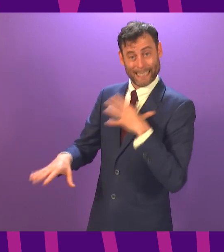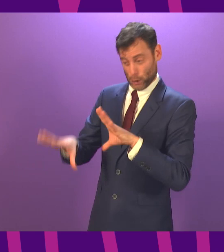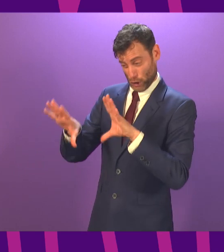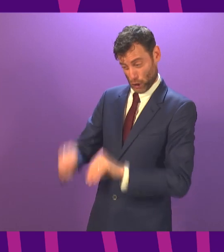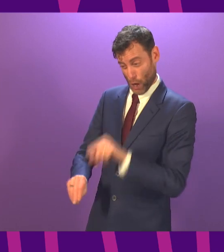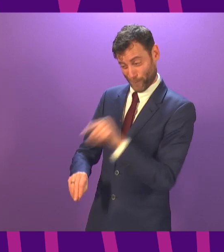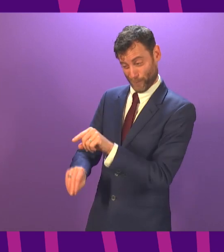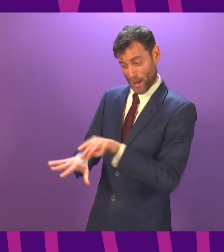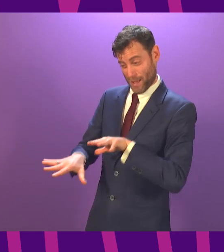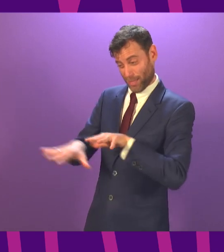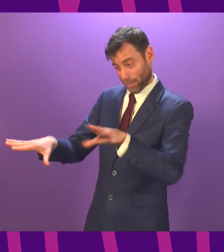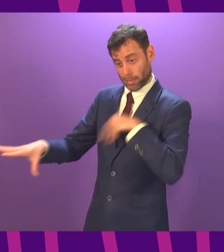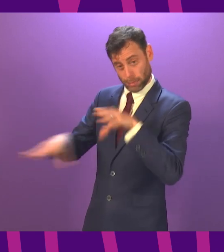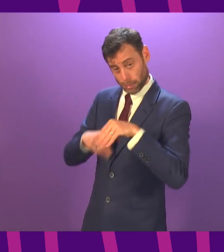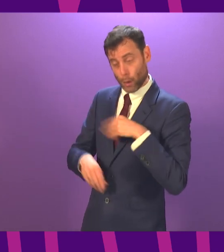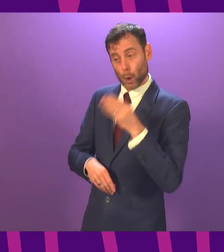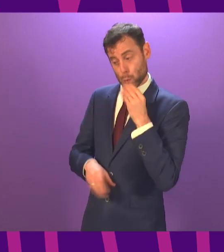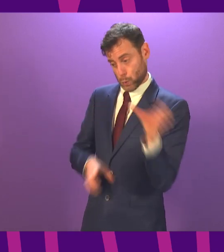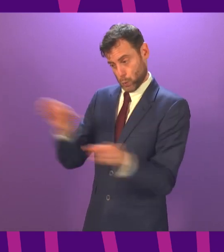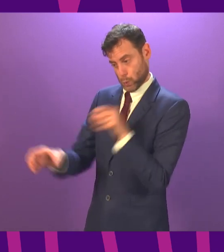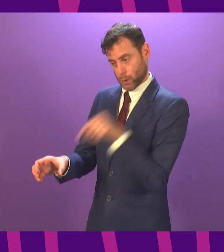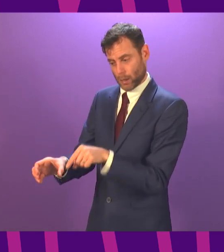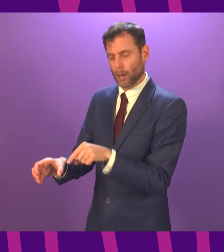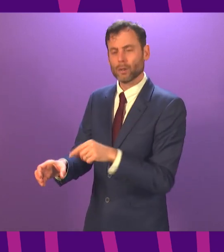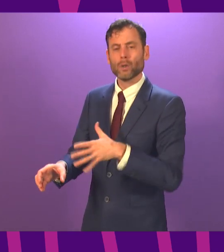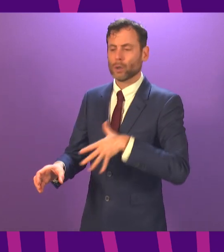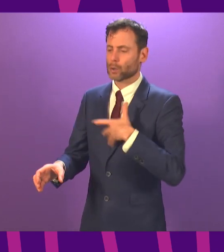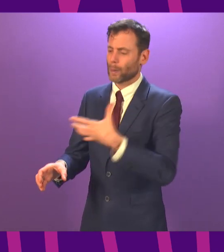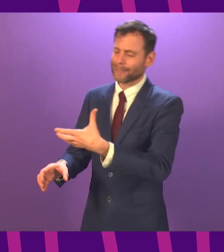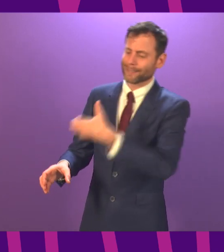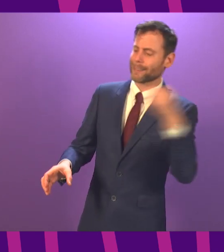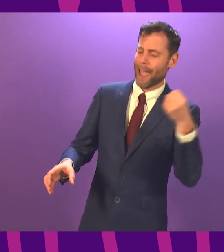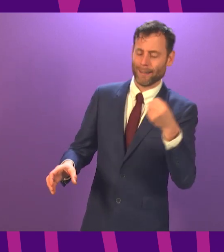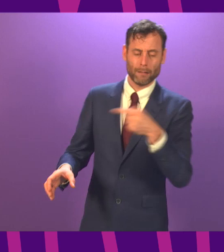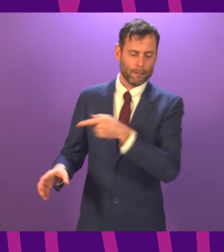If that happened, it would be, to use his words, “a dangerous distraction which will cost lives”.